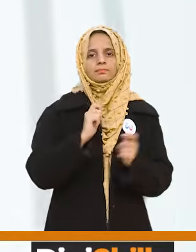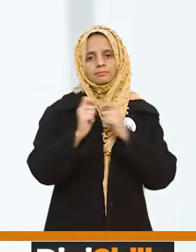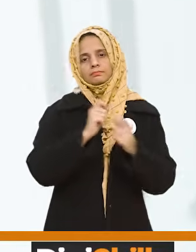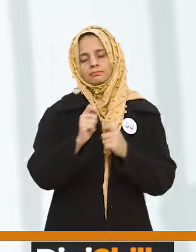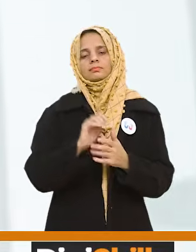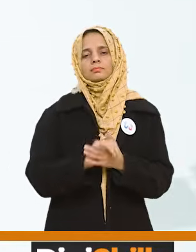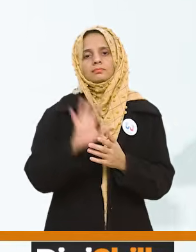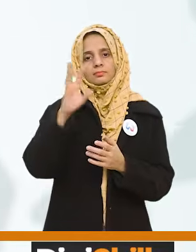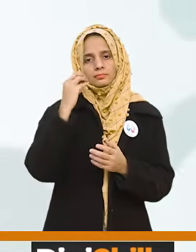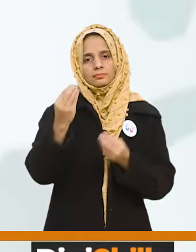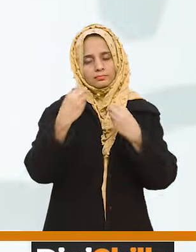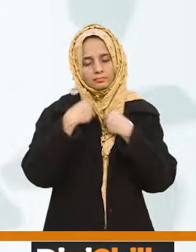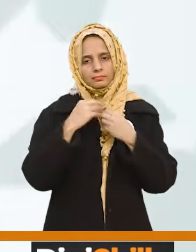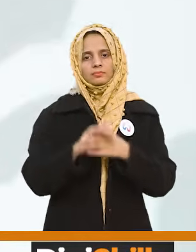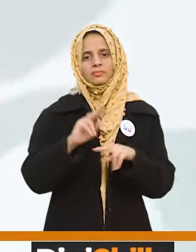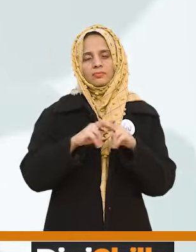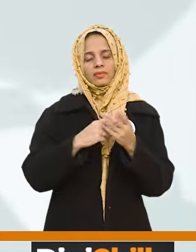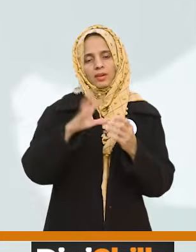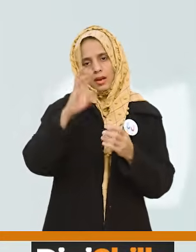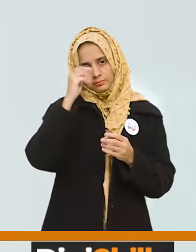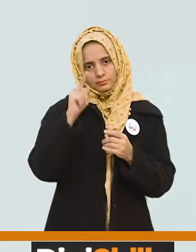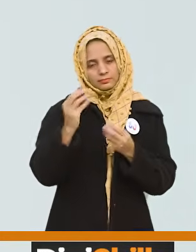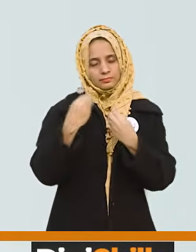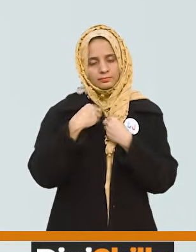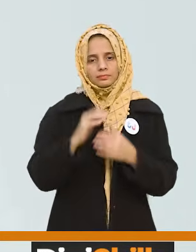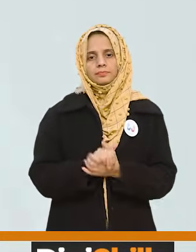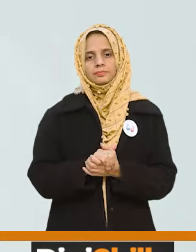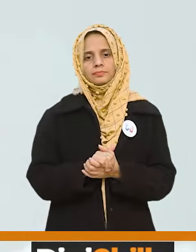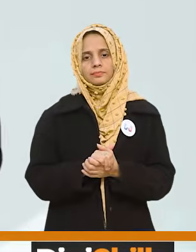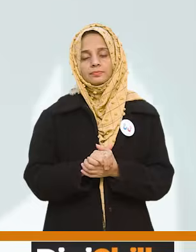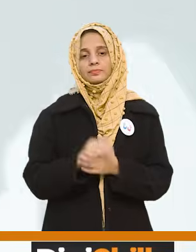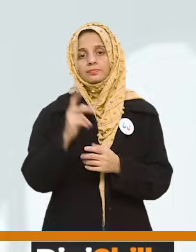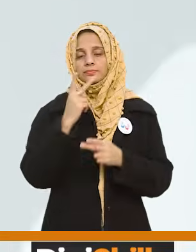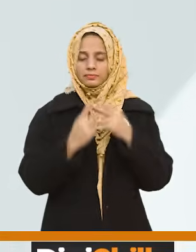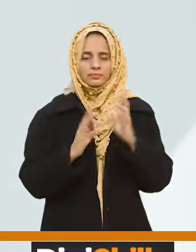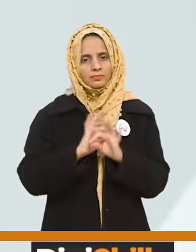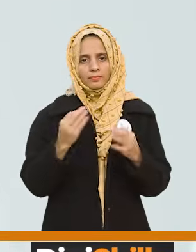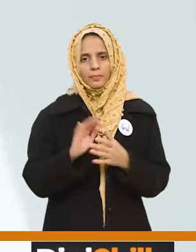which you will get as a freelancer to finish a project. These are the two things, right? There are no other things.